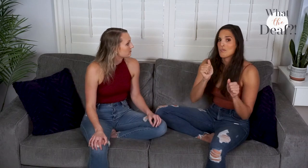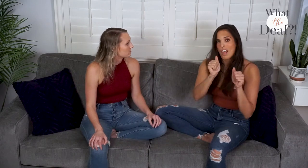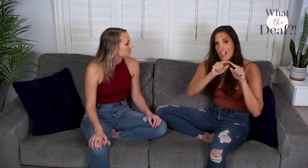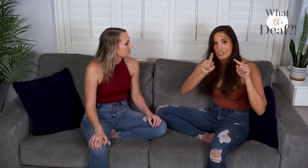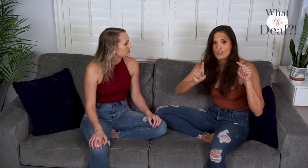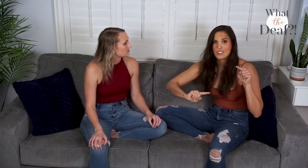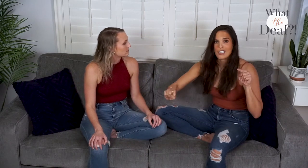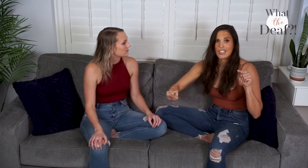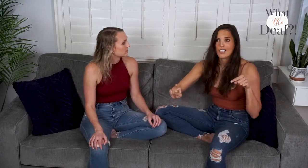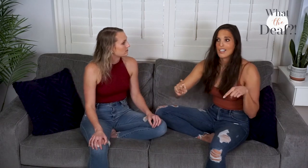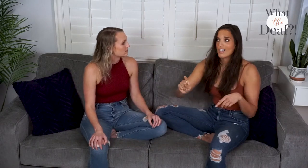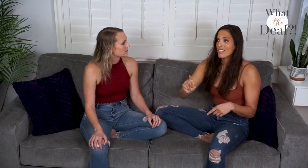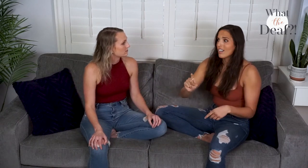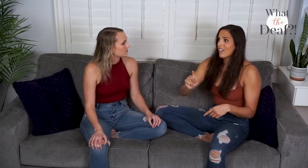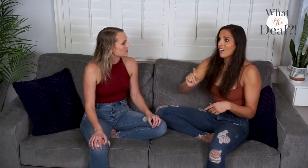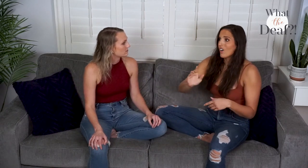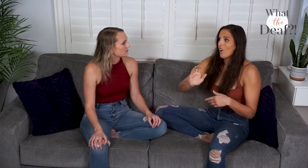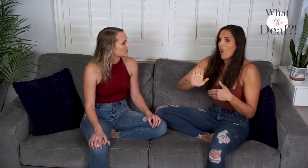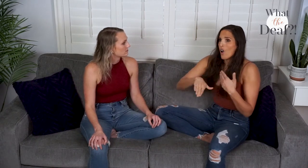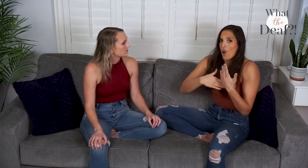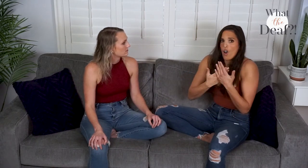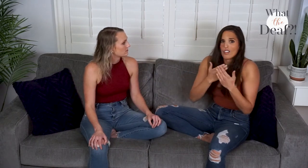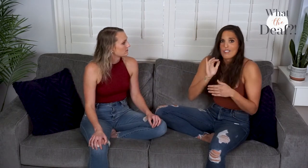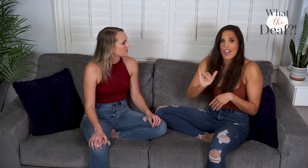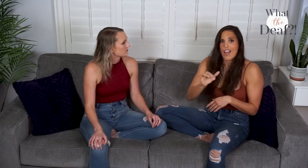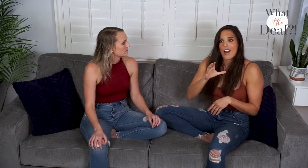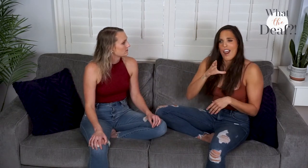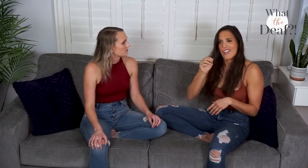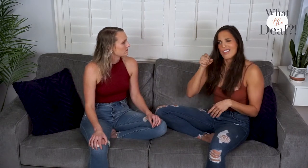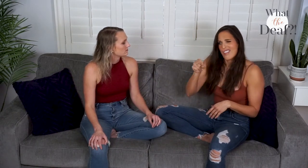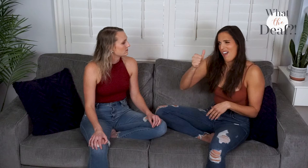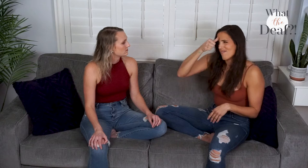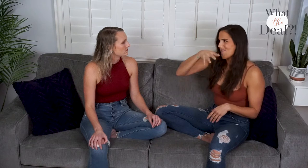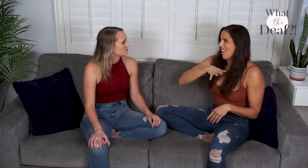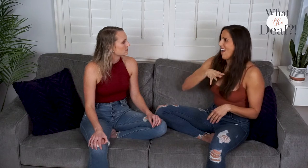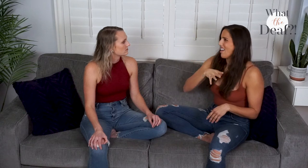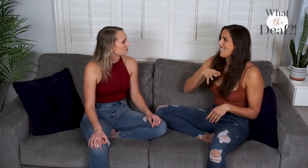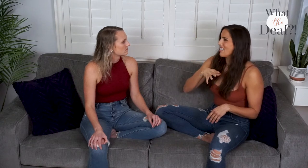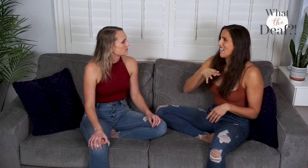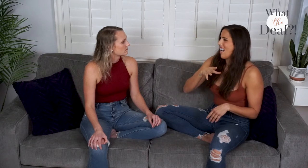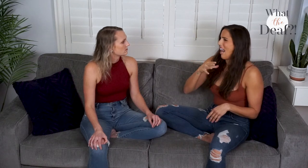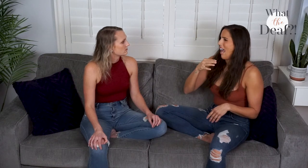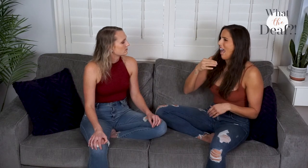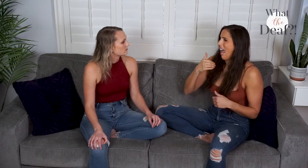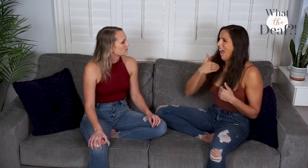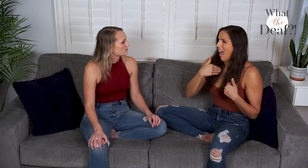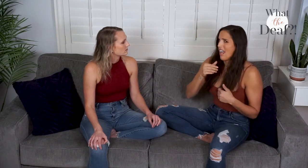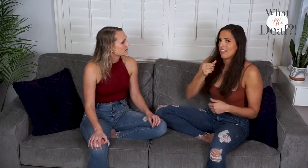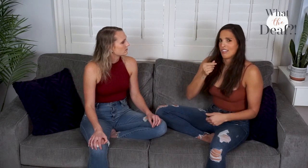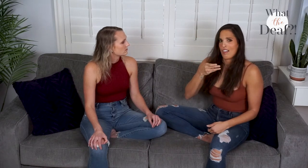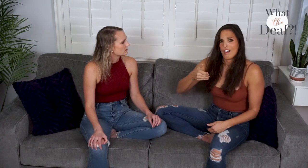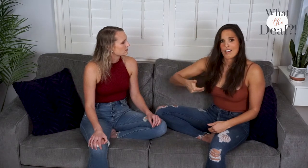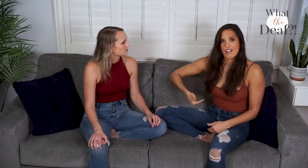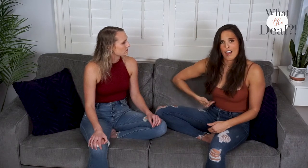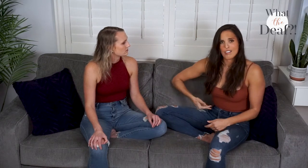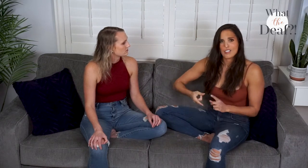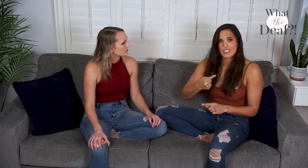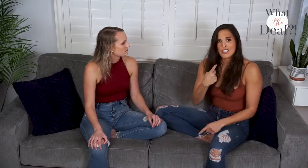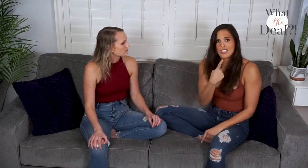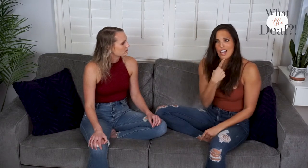from A-Z, all of that and that man had the audacity